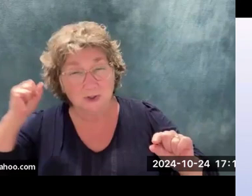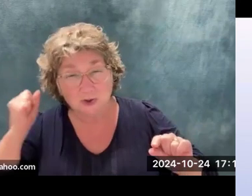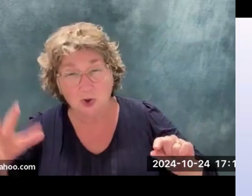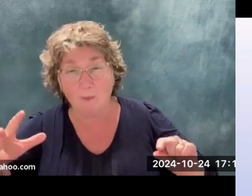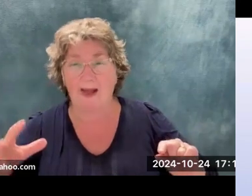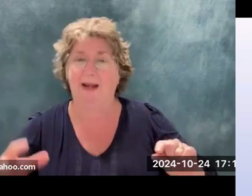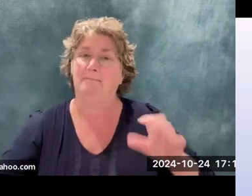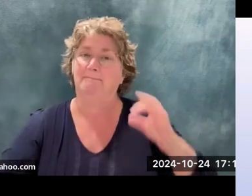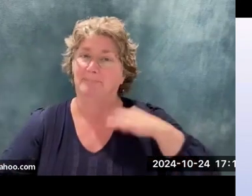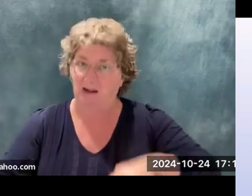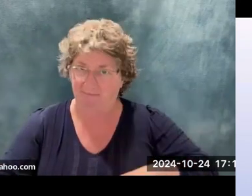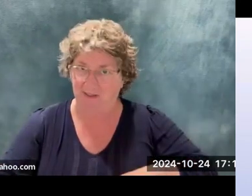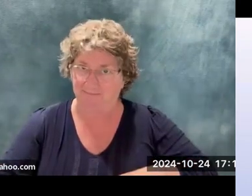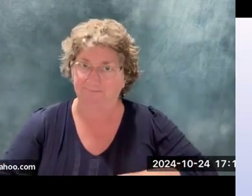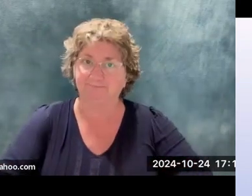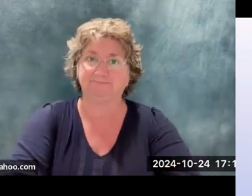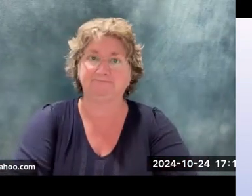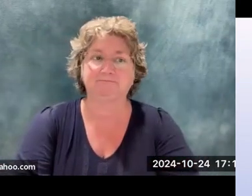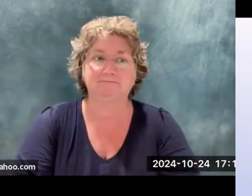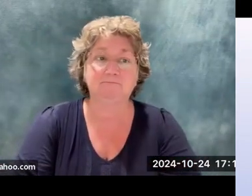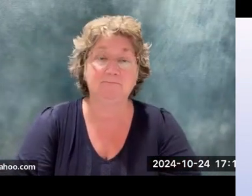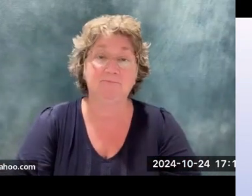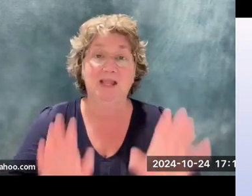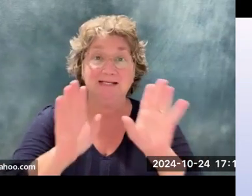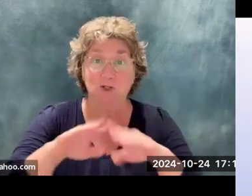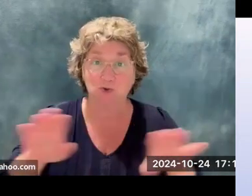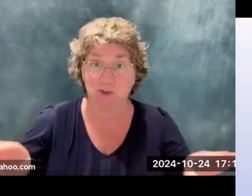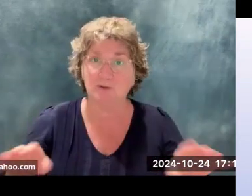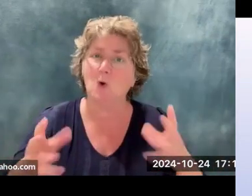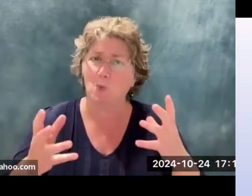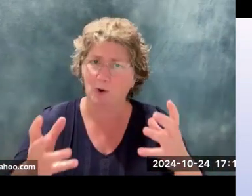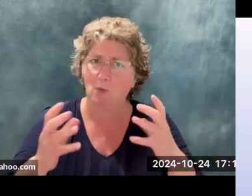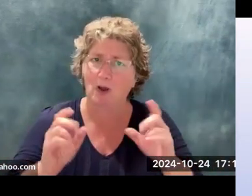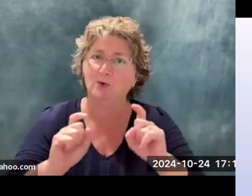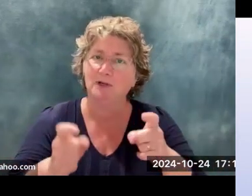influenza vaccine or flu vaccine to all children,